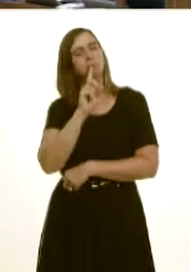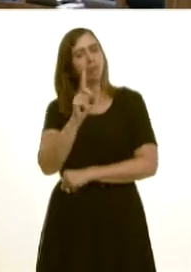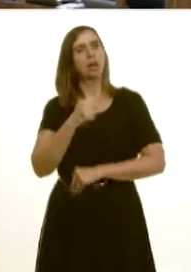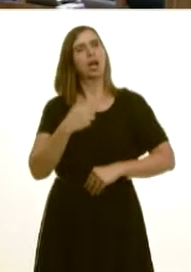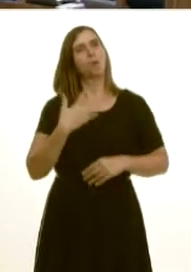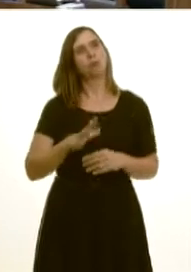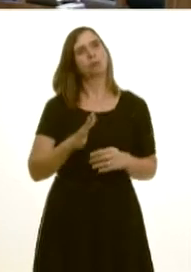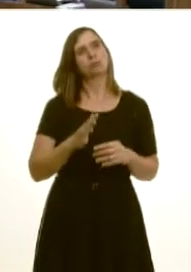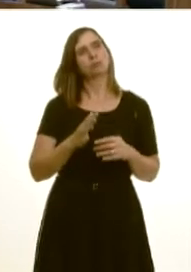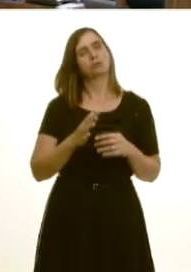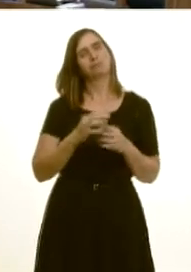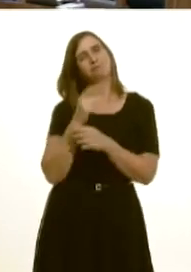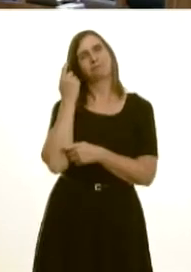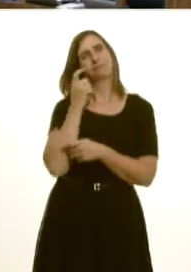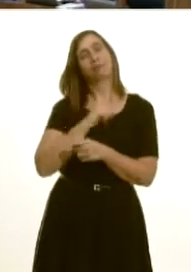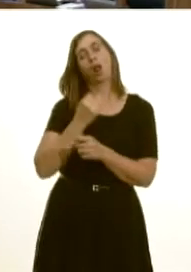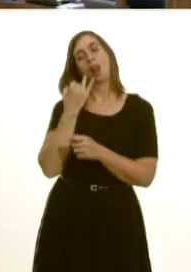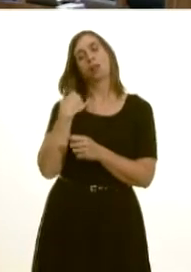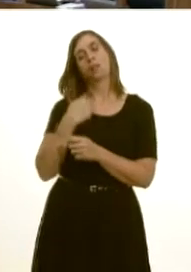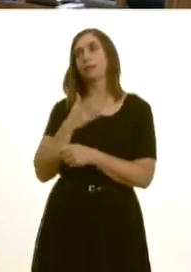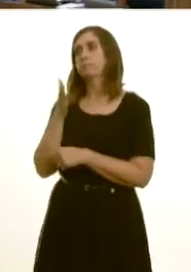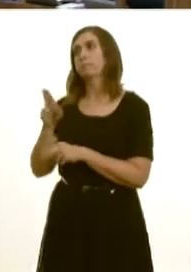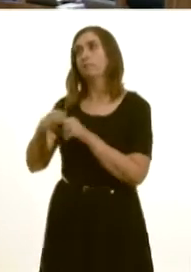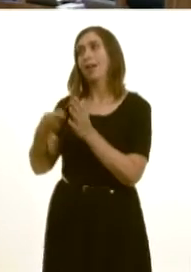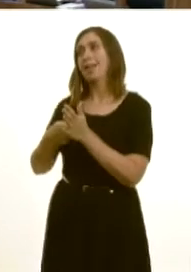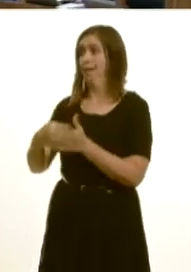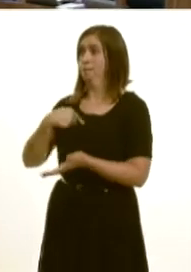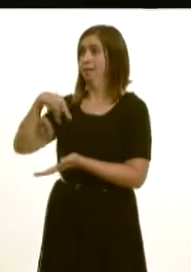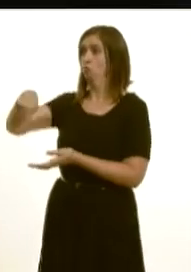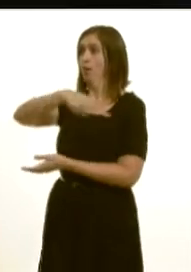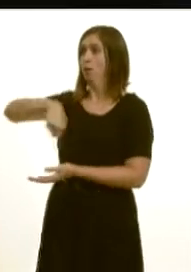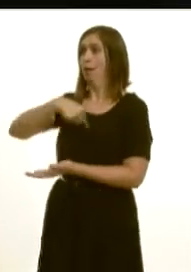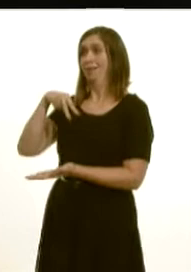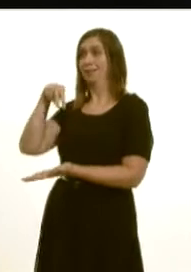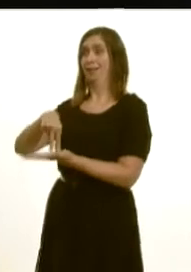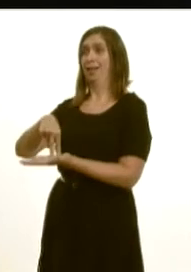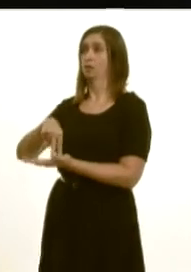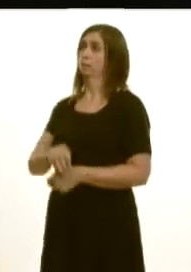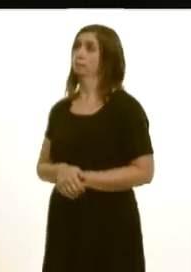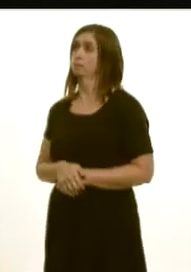I stood at the roundabout last Friday and witnessed, during the closure between 4 p.m.